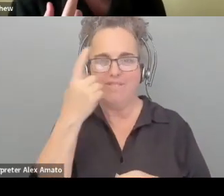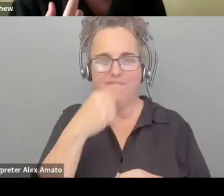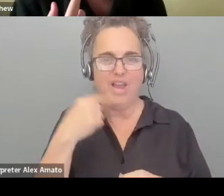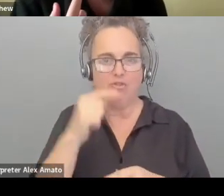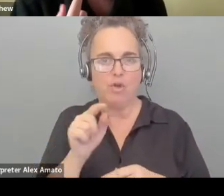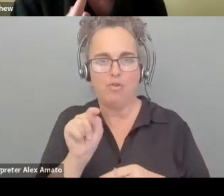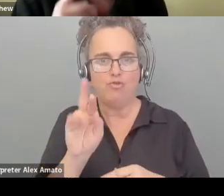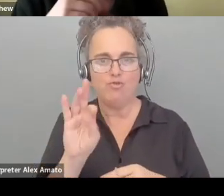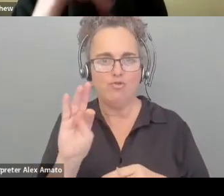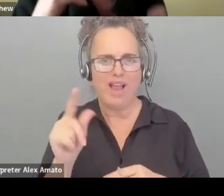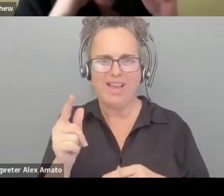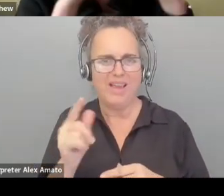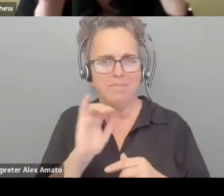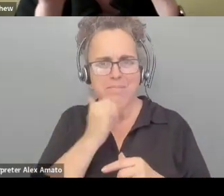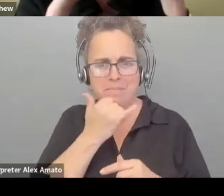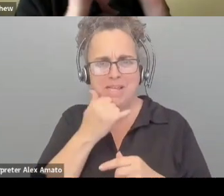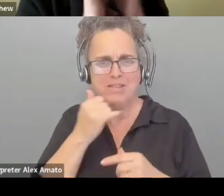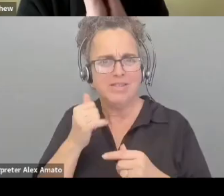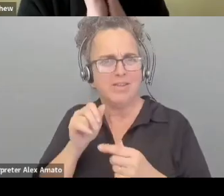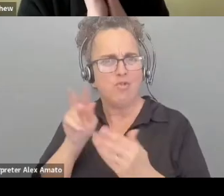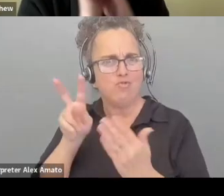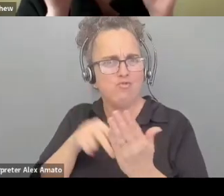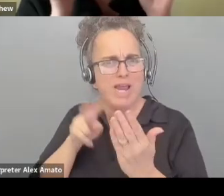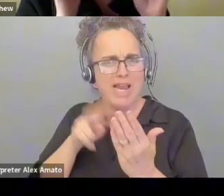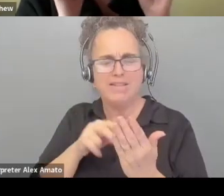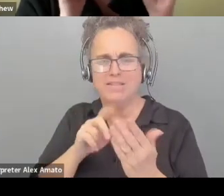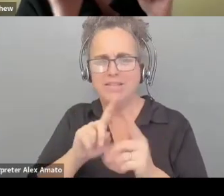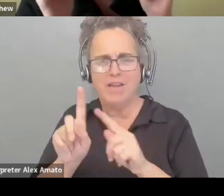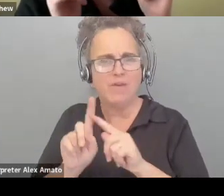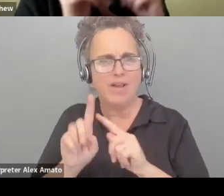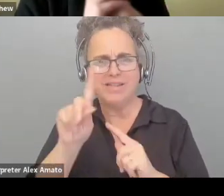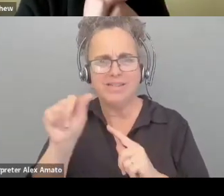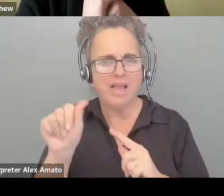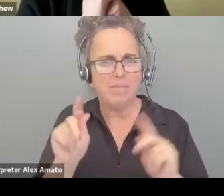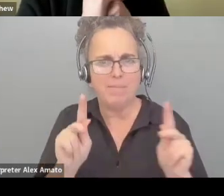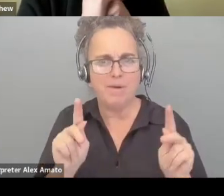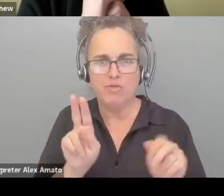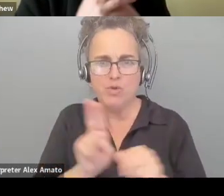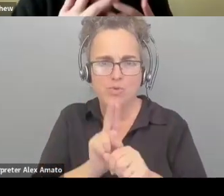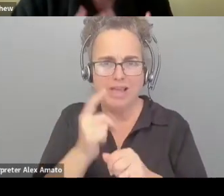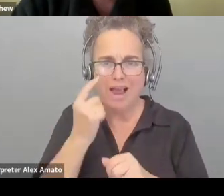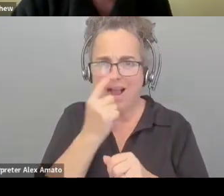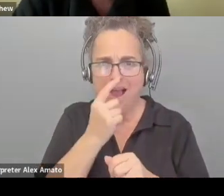of disabled, disability types having to do with like eye-tracking and things like that.